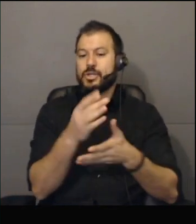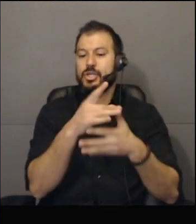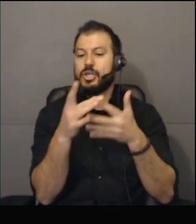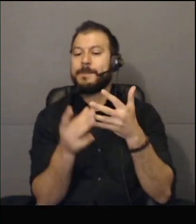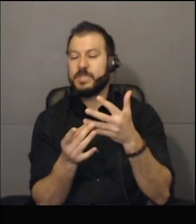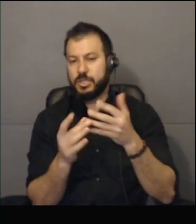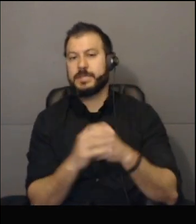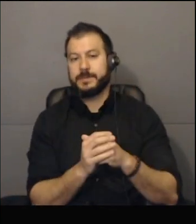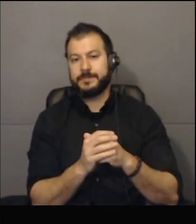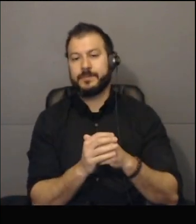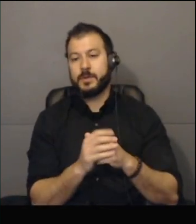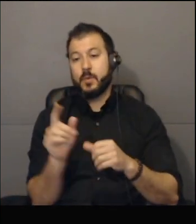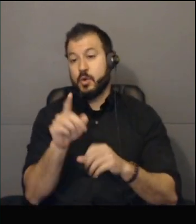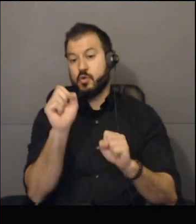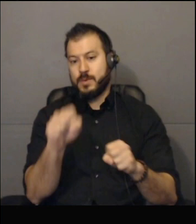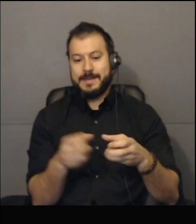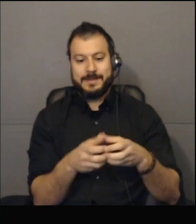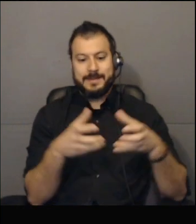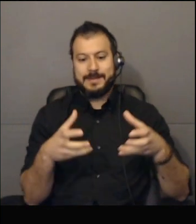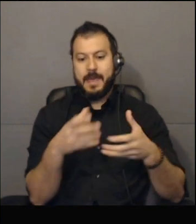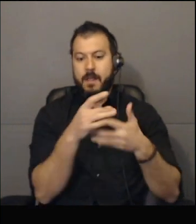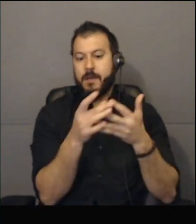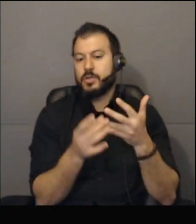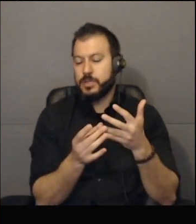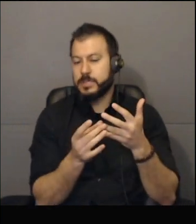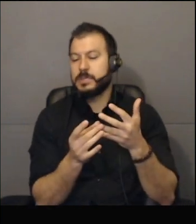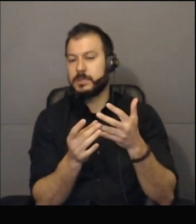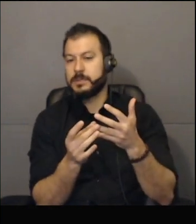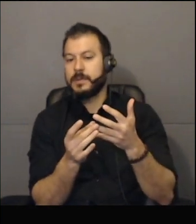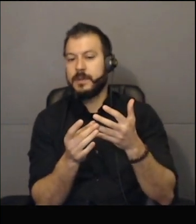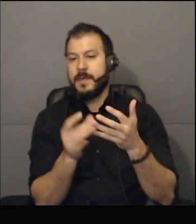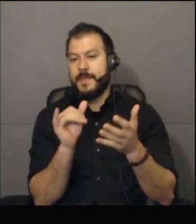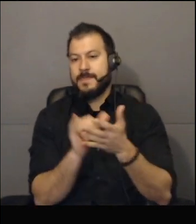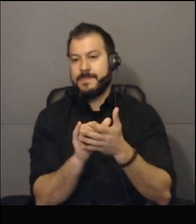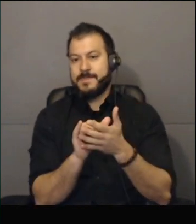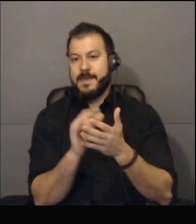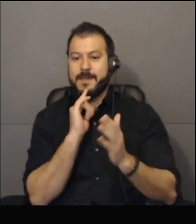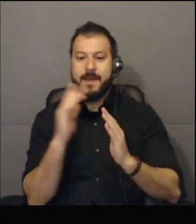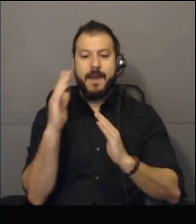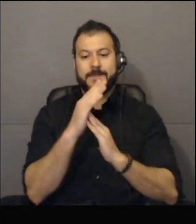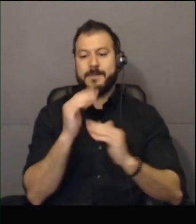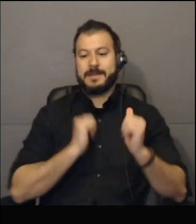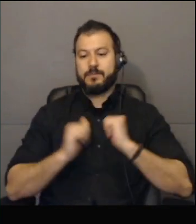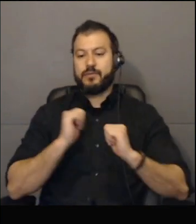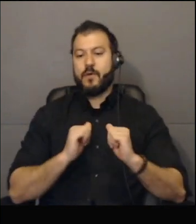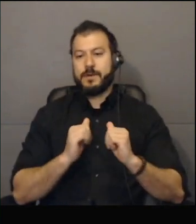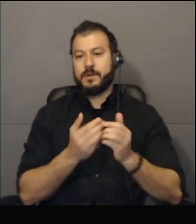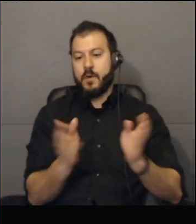Where you can scale options. That optimized performance across instant type,